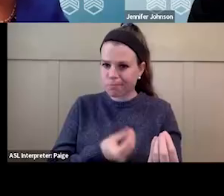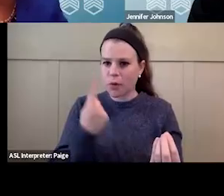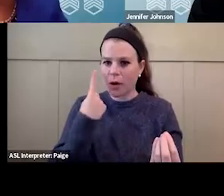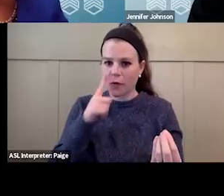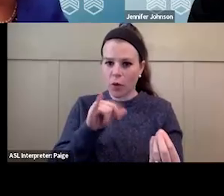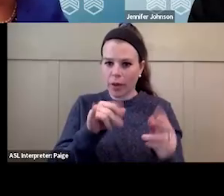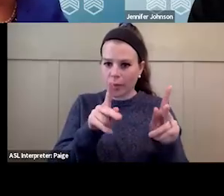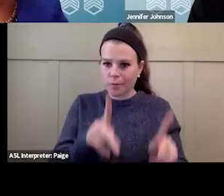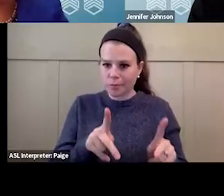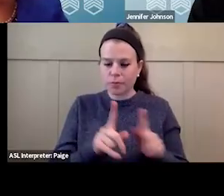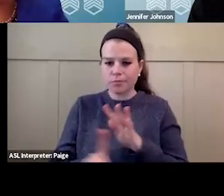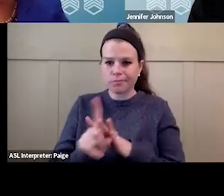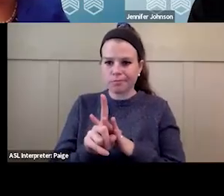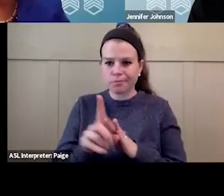the person appearing in our courts.